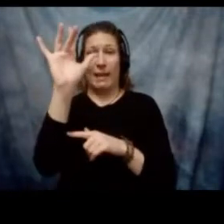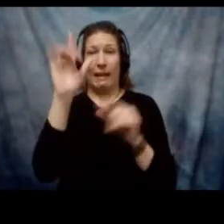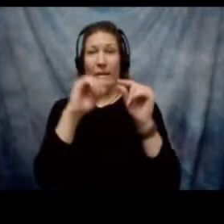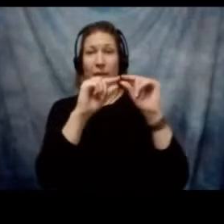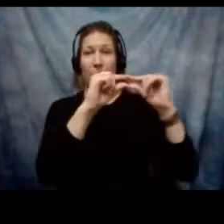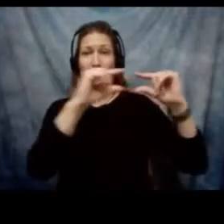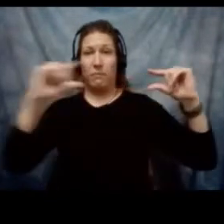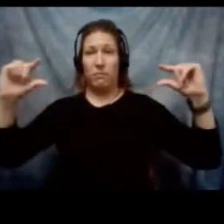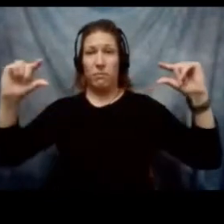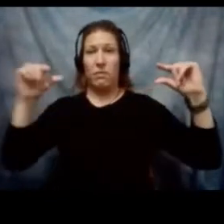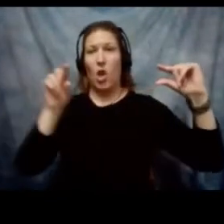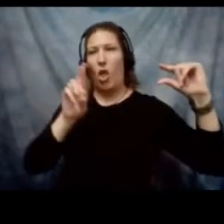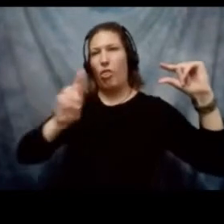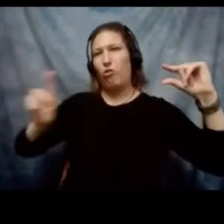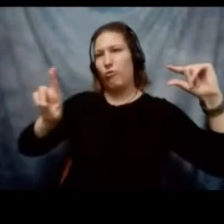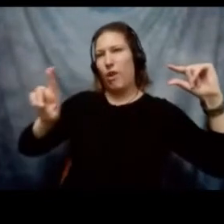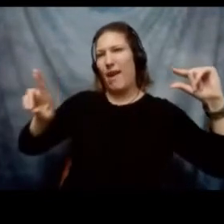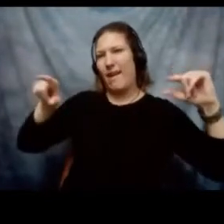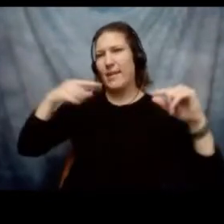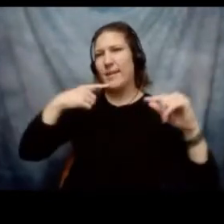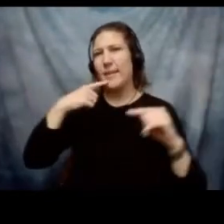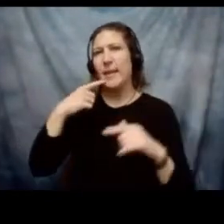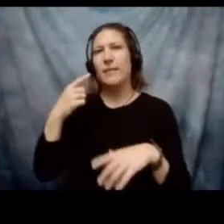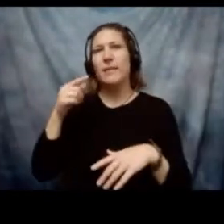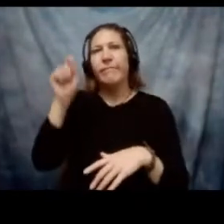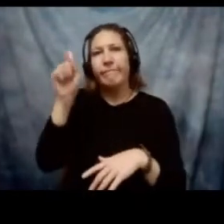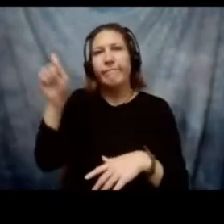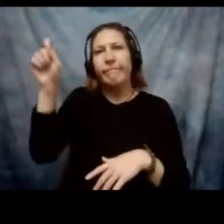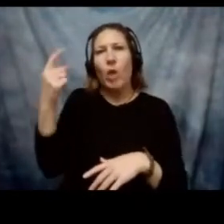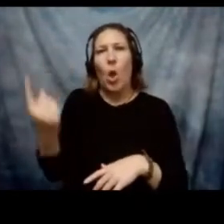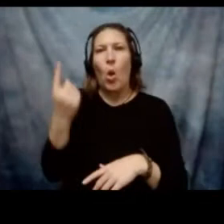which language you want and you will see that french is one of the supported languages here